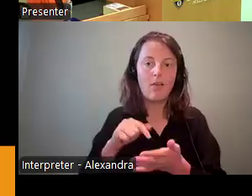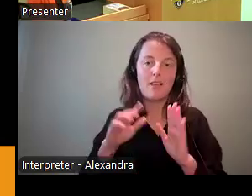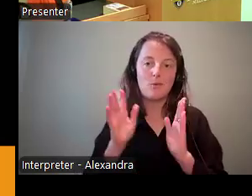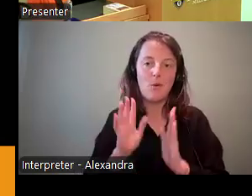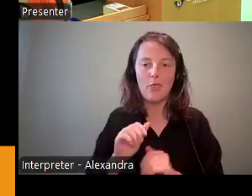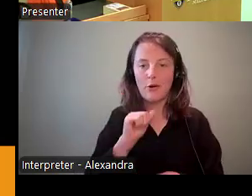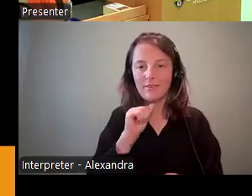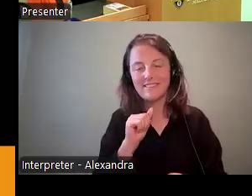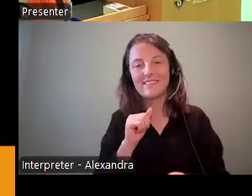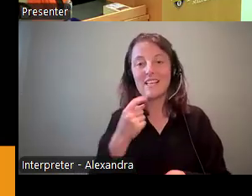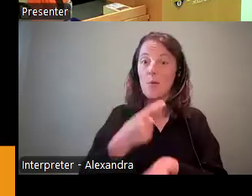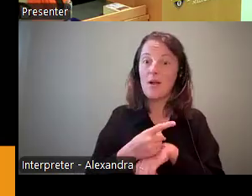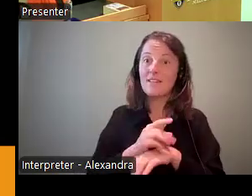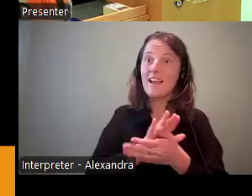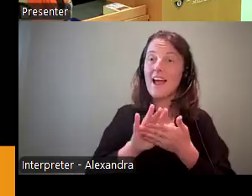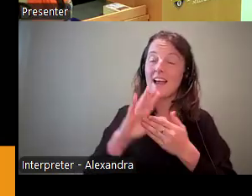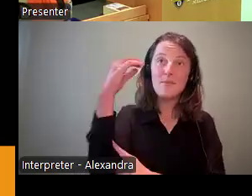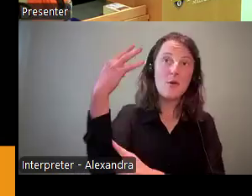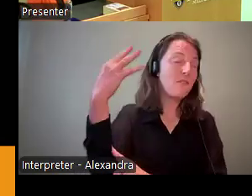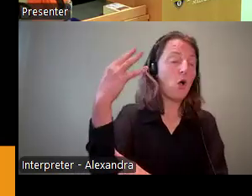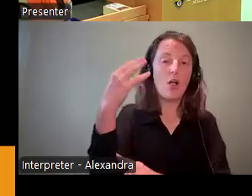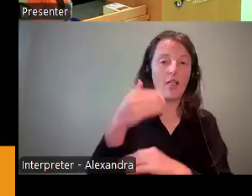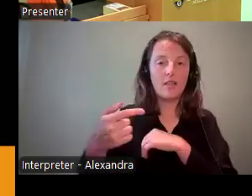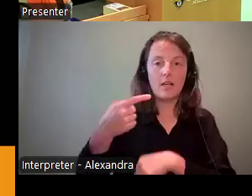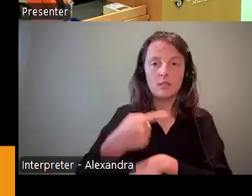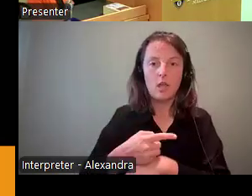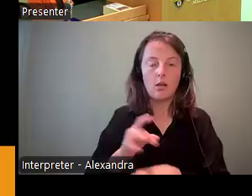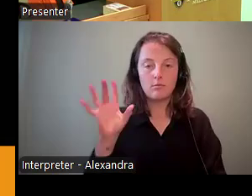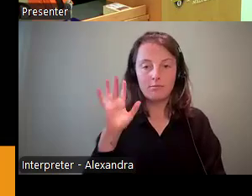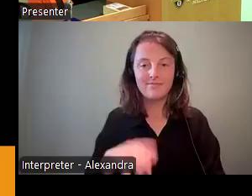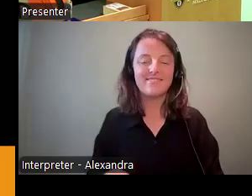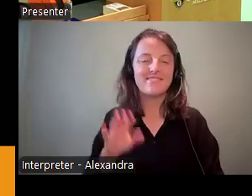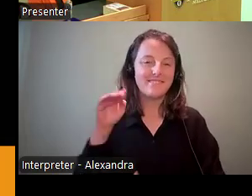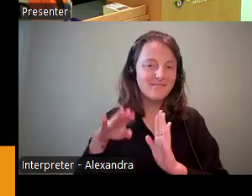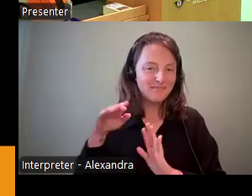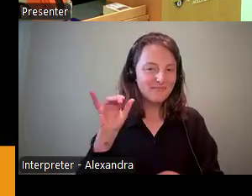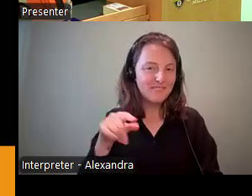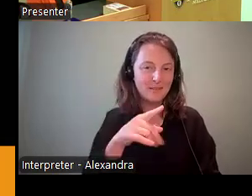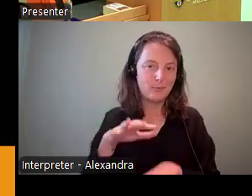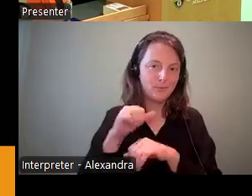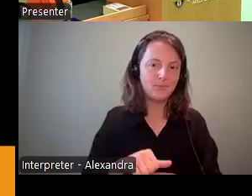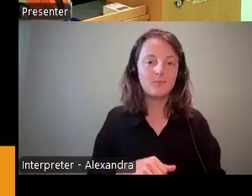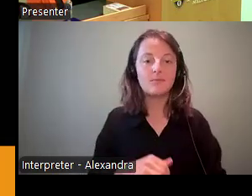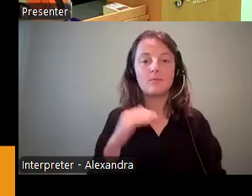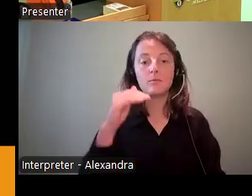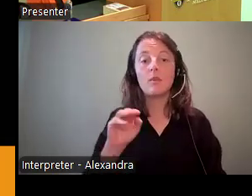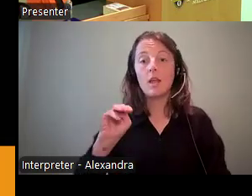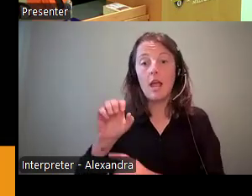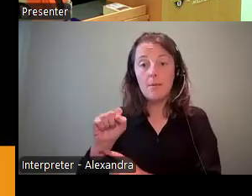one day not so nice. Um, and an MS in education in community counseling from, and I can never